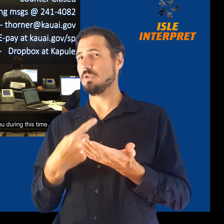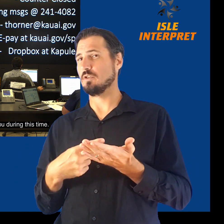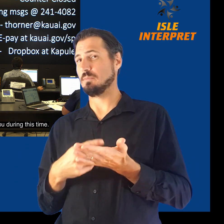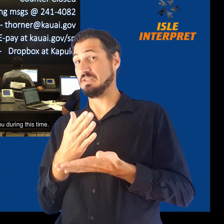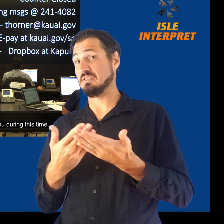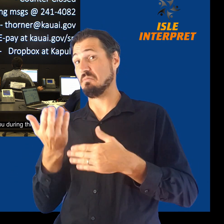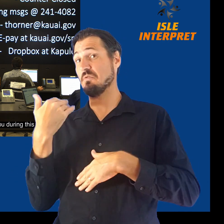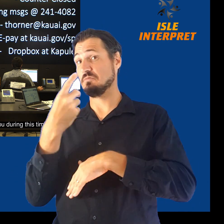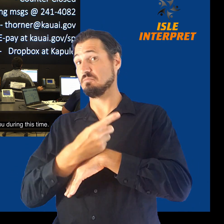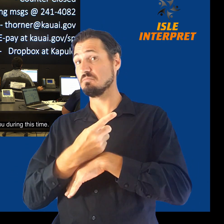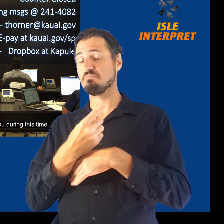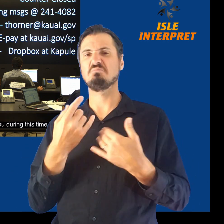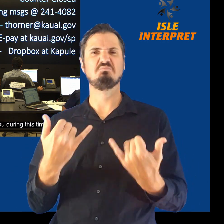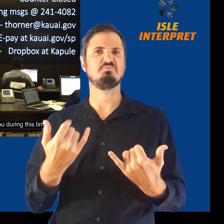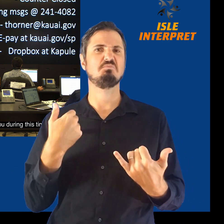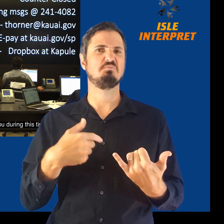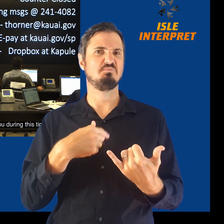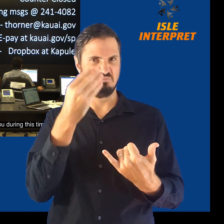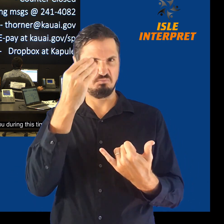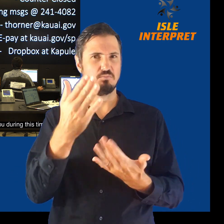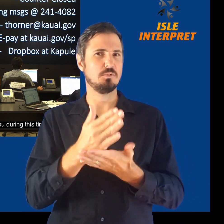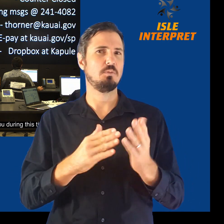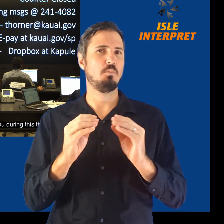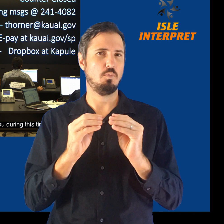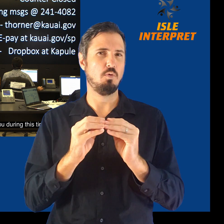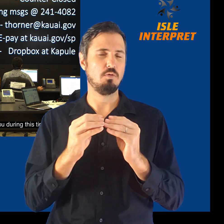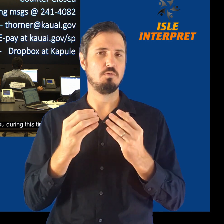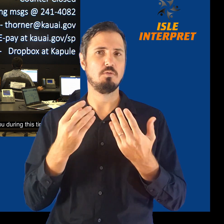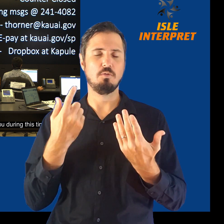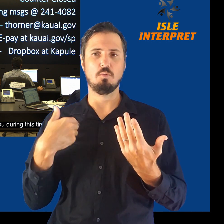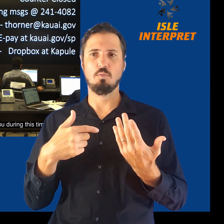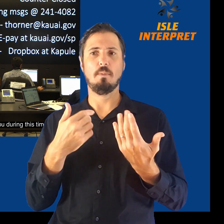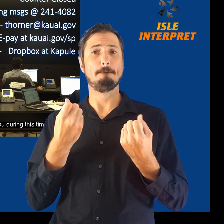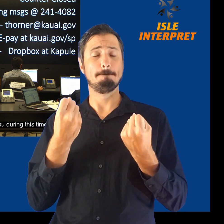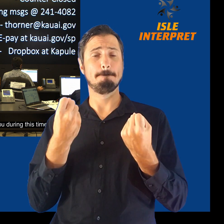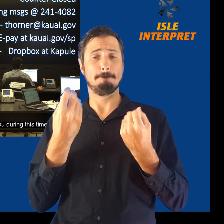and how we’ve shifted operations to continue to serve you during this time.